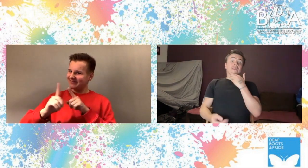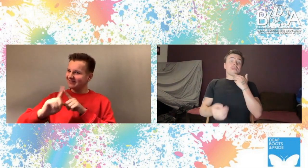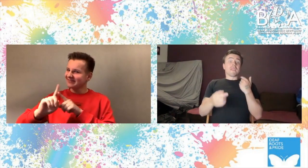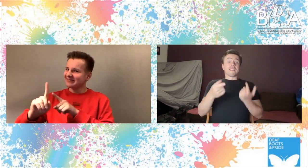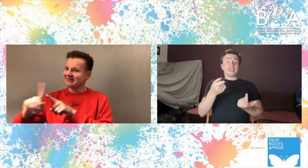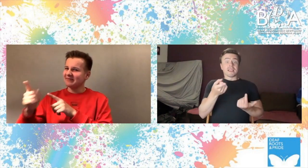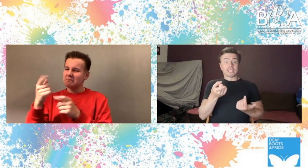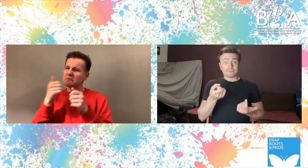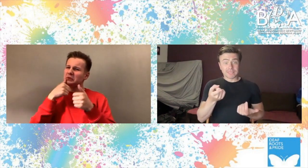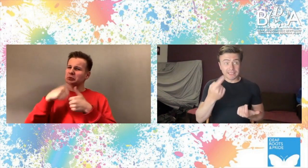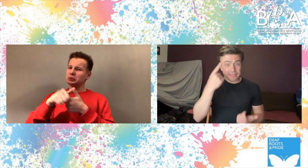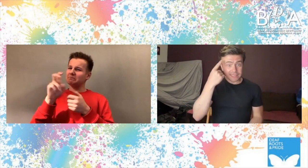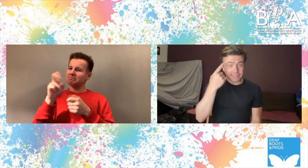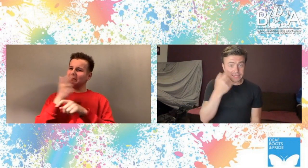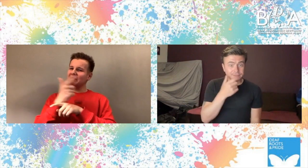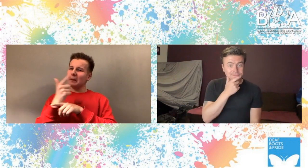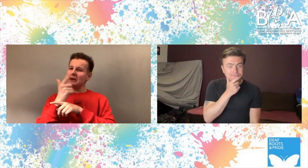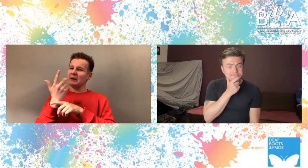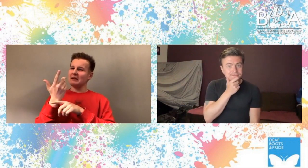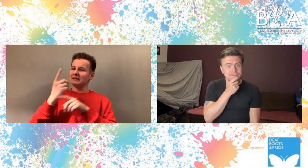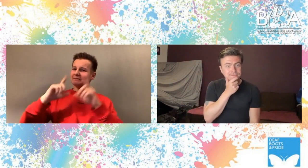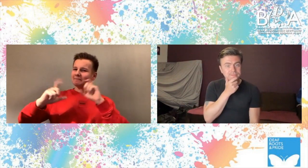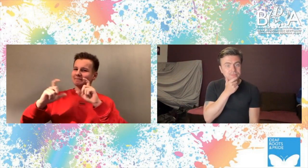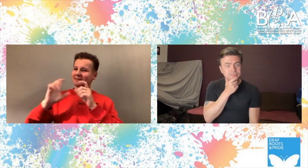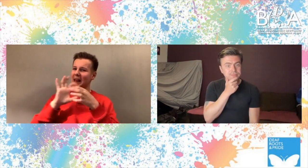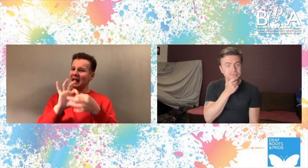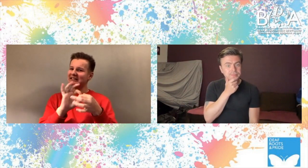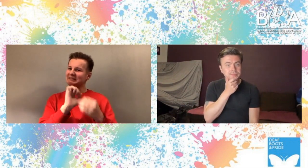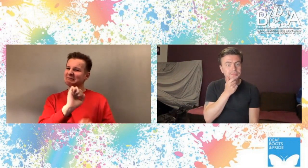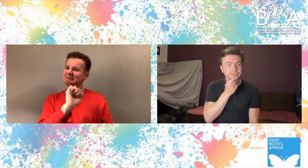face-to-face? What would be your preference?